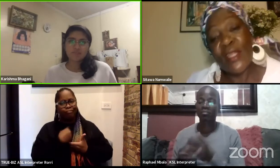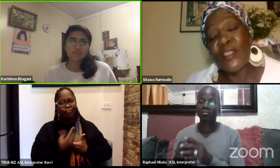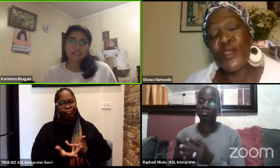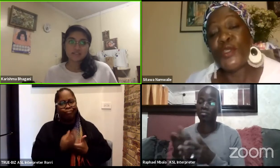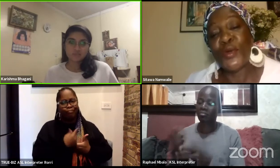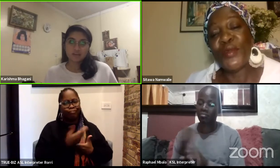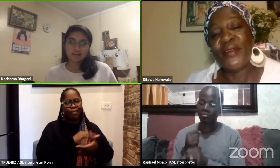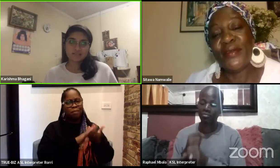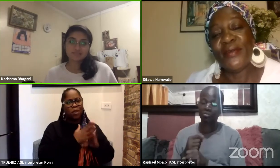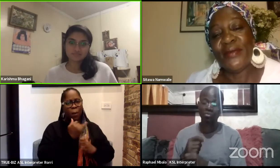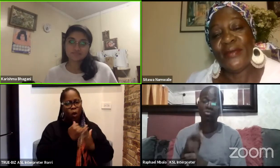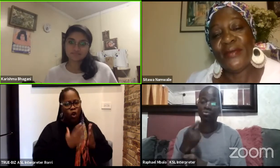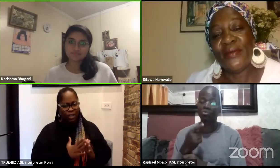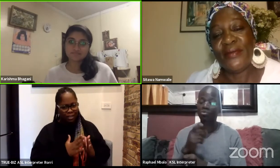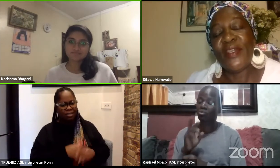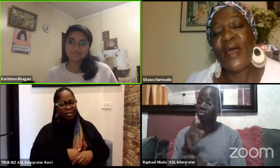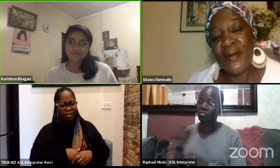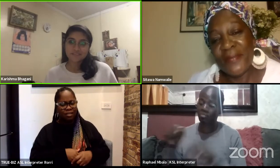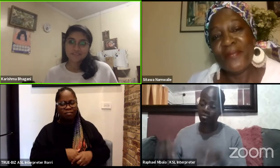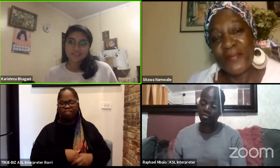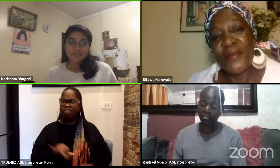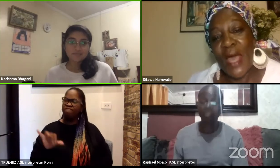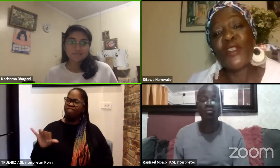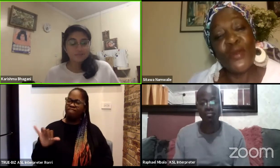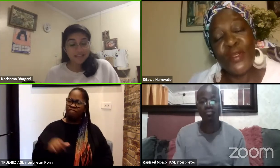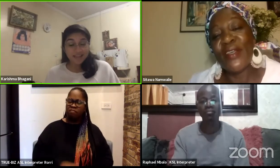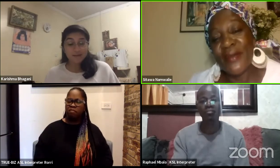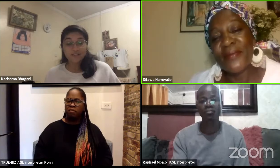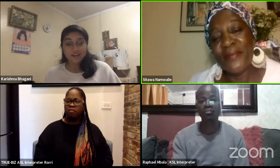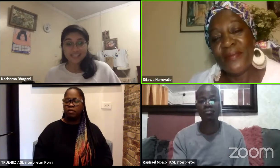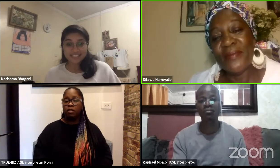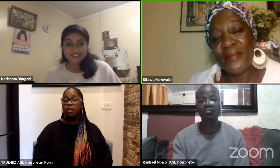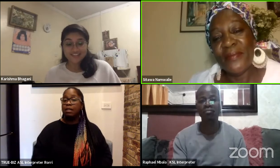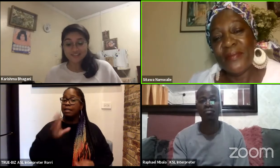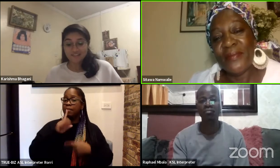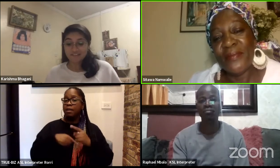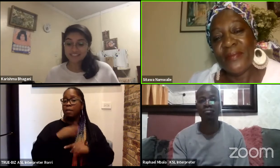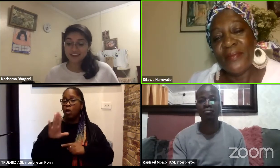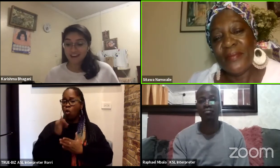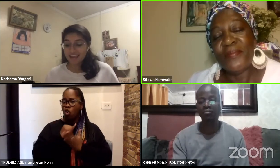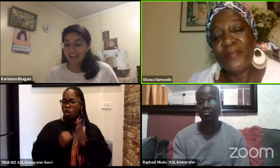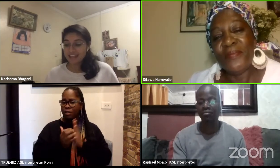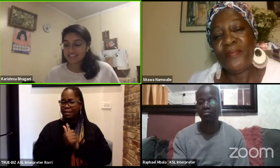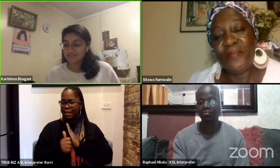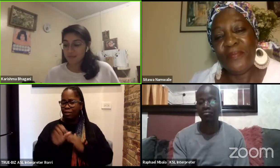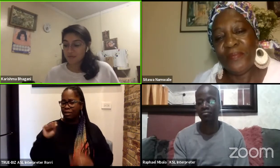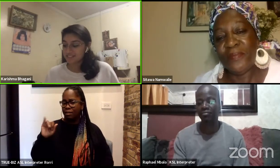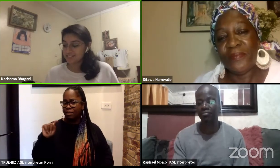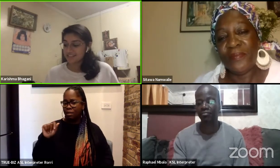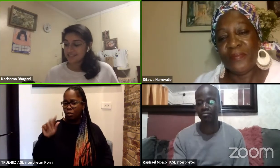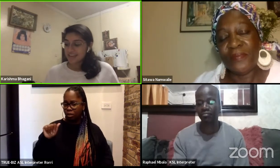in every sense of the word. Yeah, absolutely. Speaking about your artistry, Sitawa,